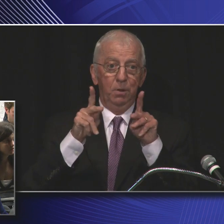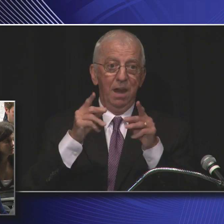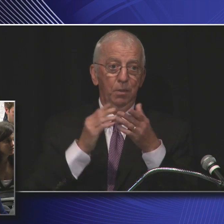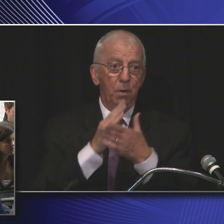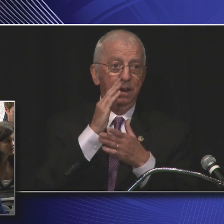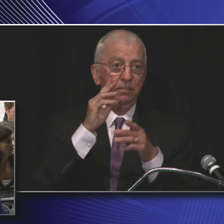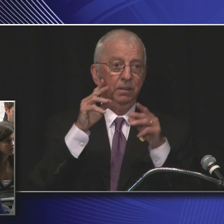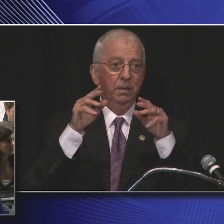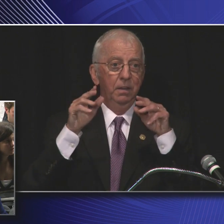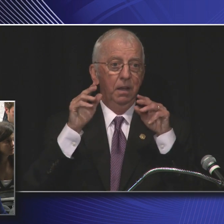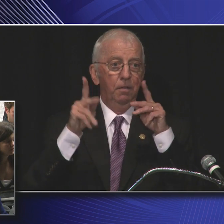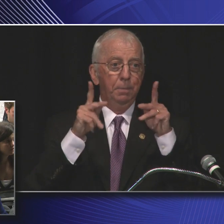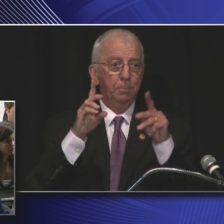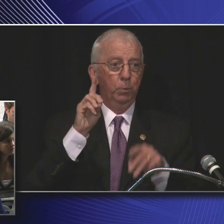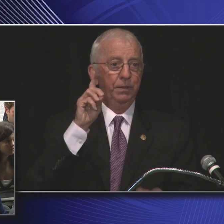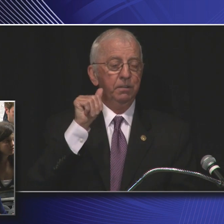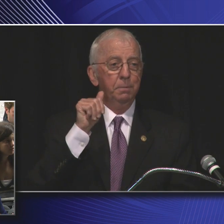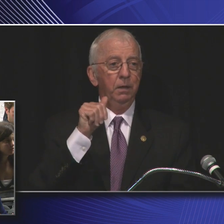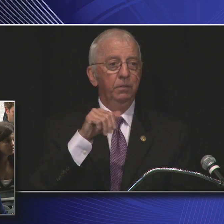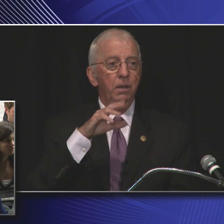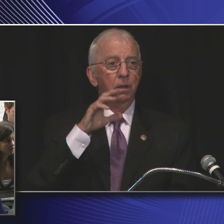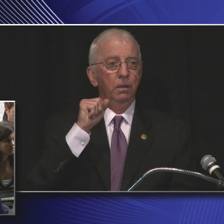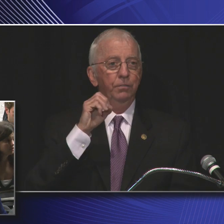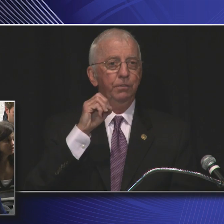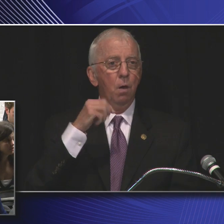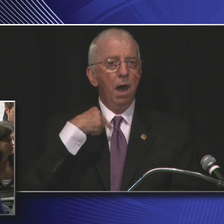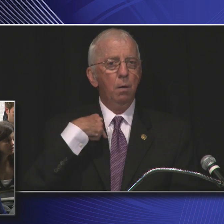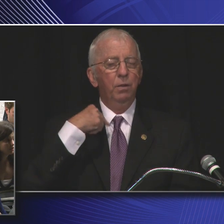and the rights of people with disabilities. So I was